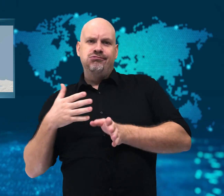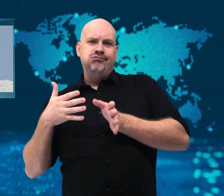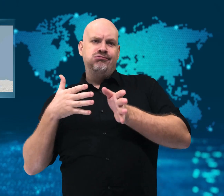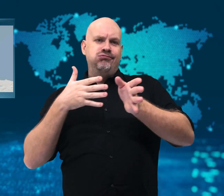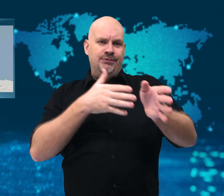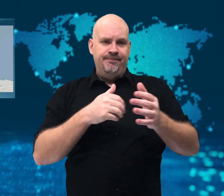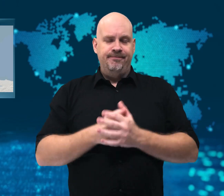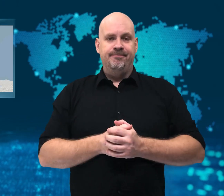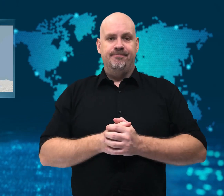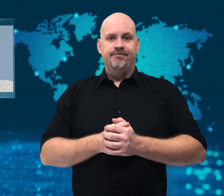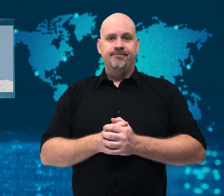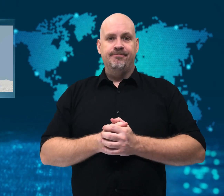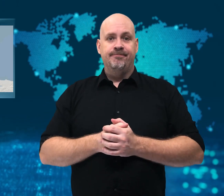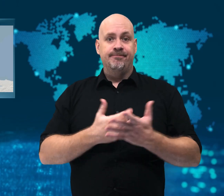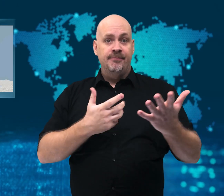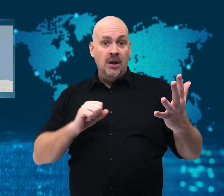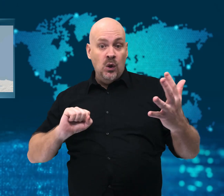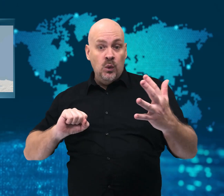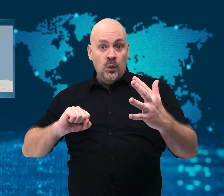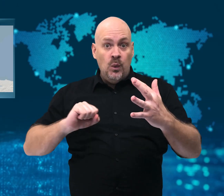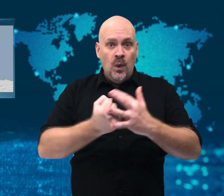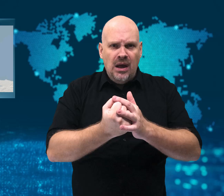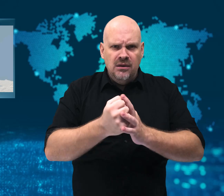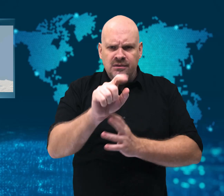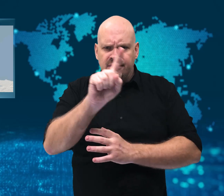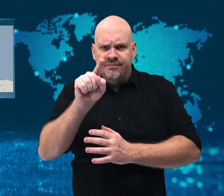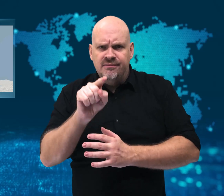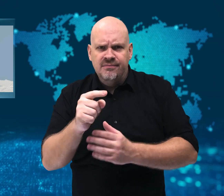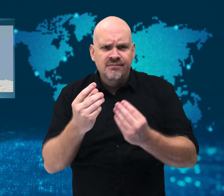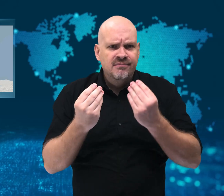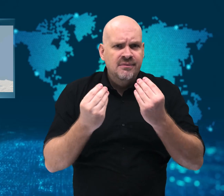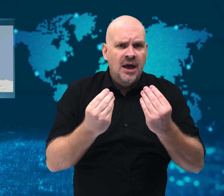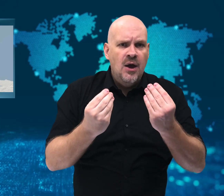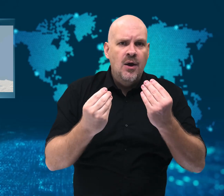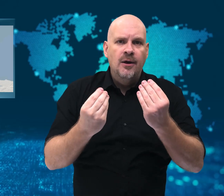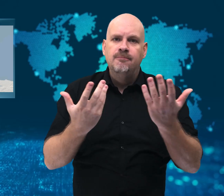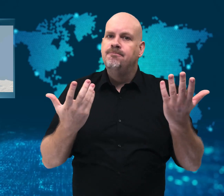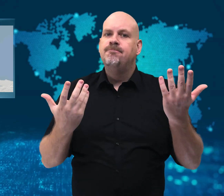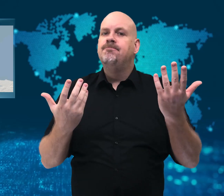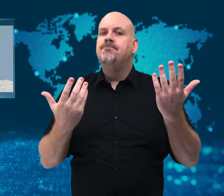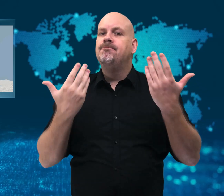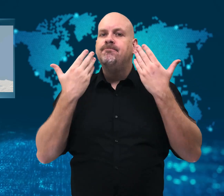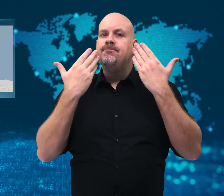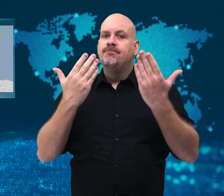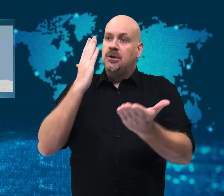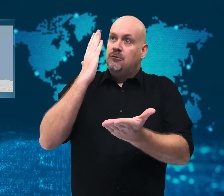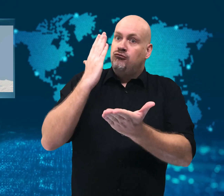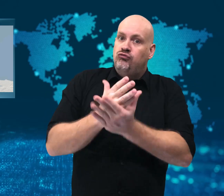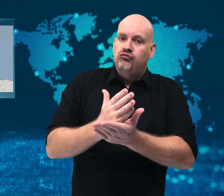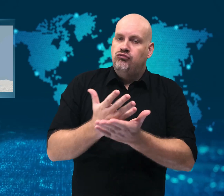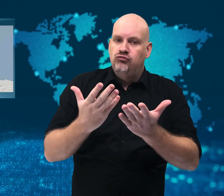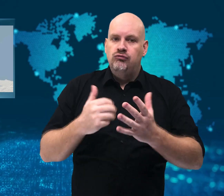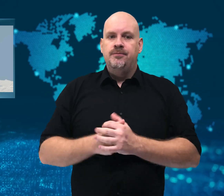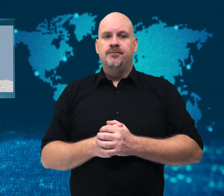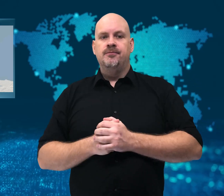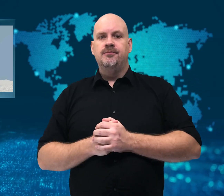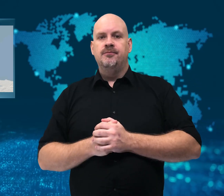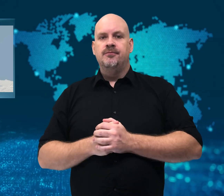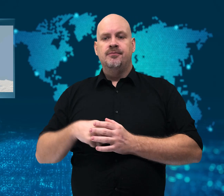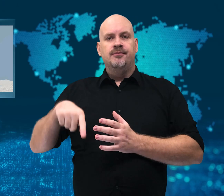but authorities say the driver may have fallen asleep at the wheel